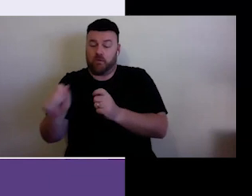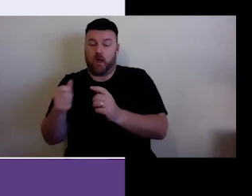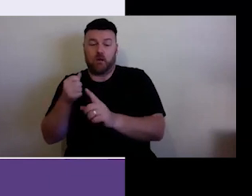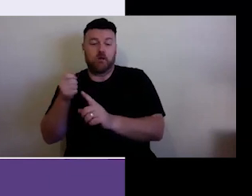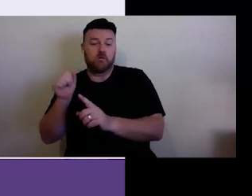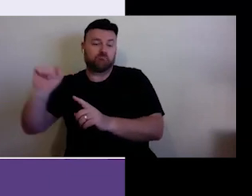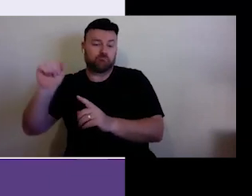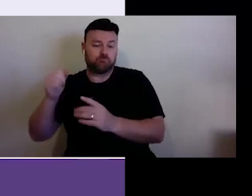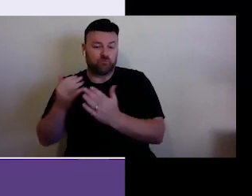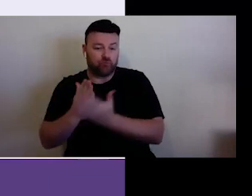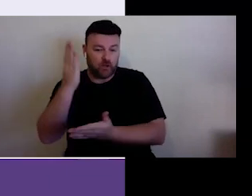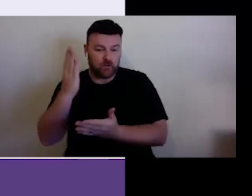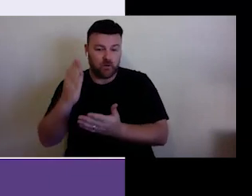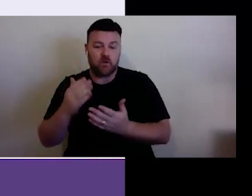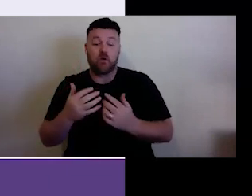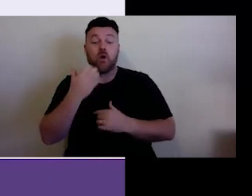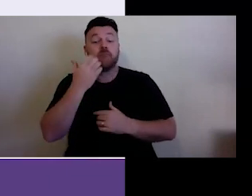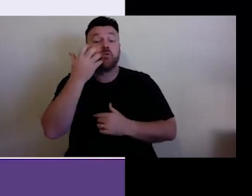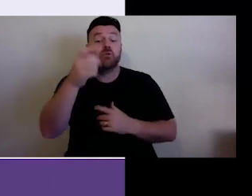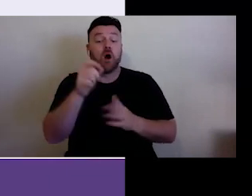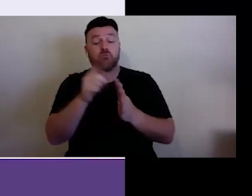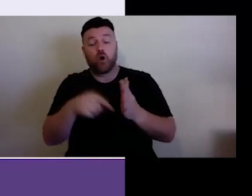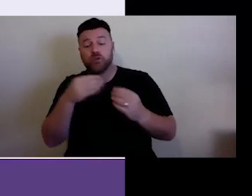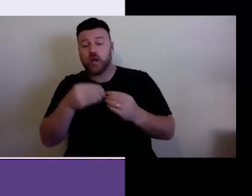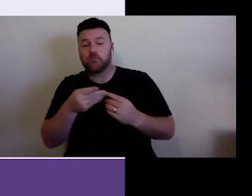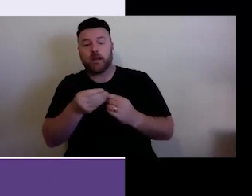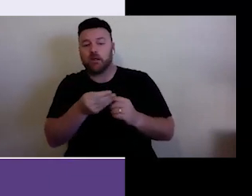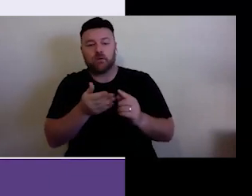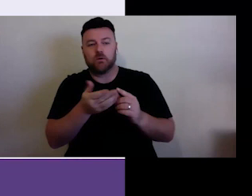future. Good projects would always have that at the heart of it. But